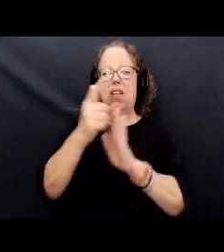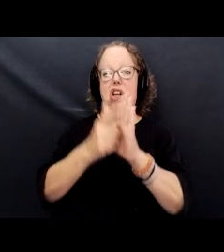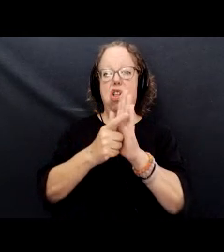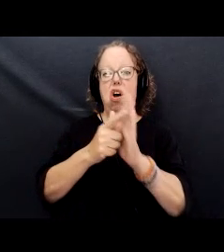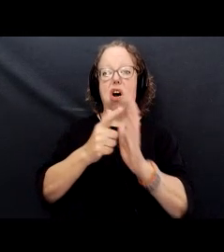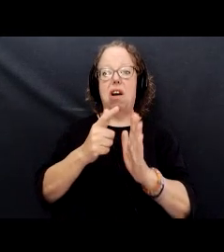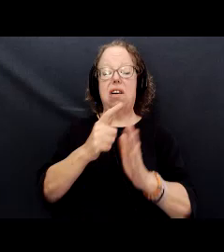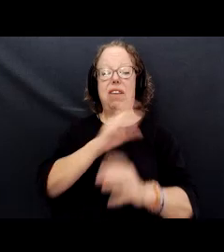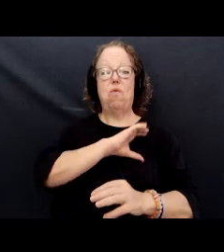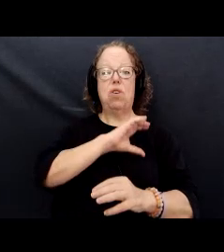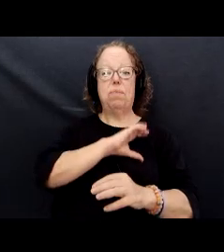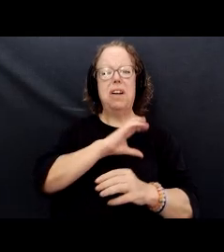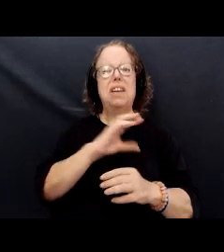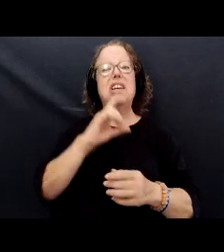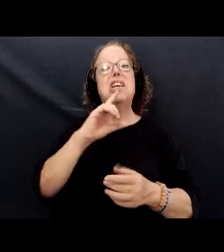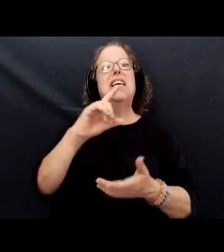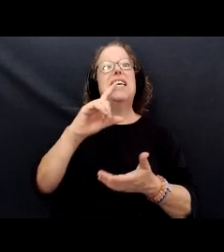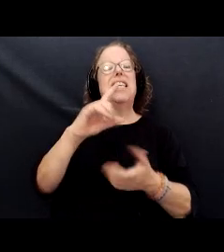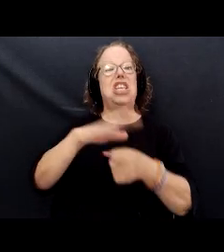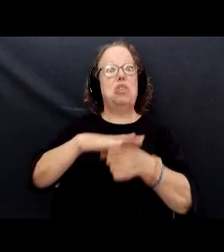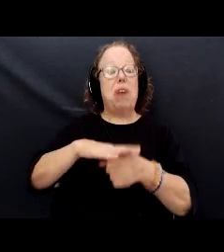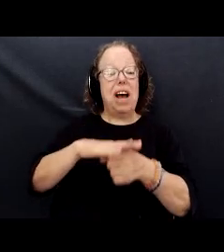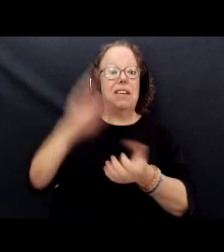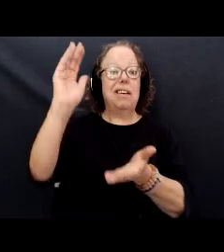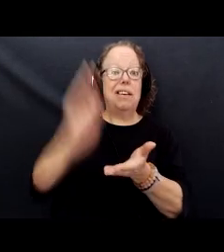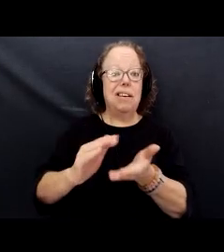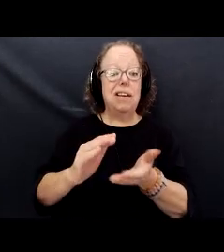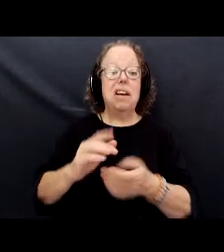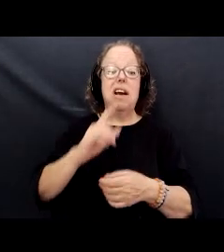This aims to reduce stress and enhance safety during traffic stops.